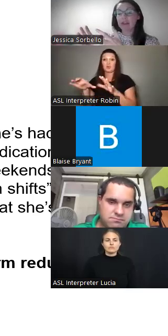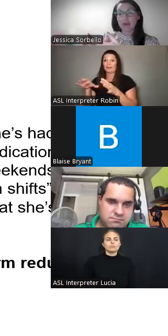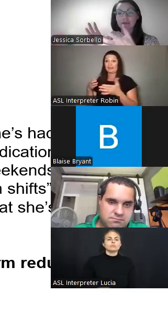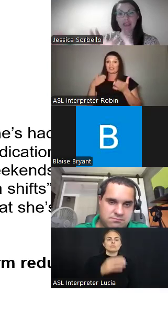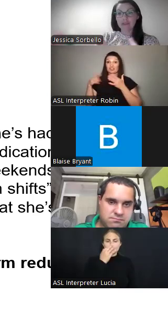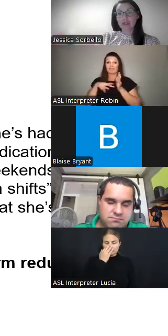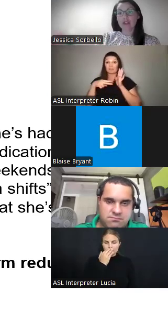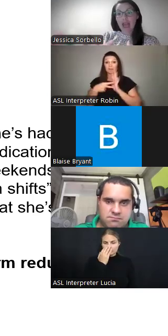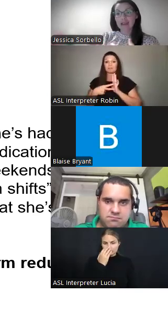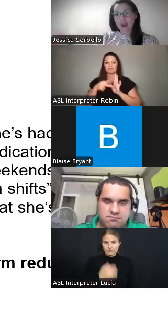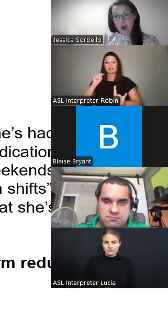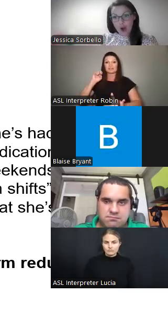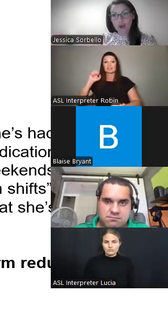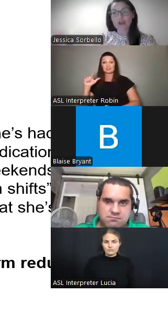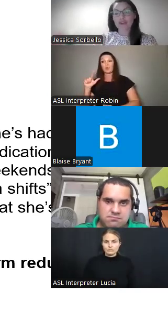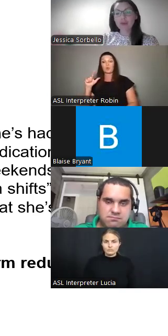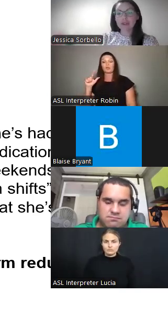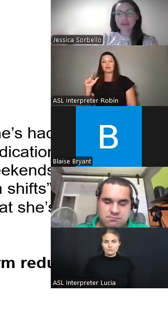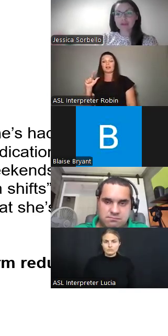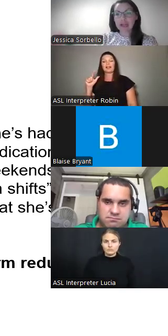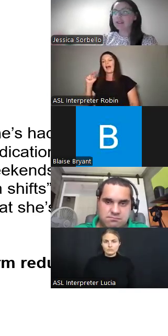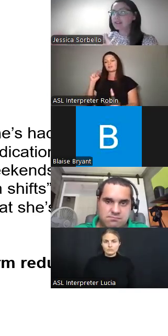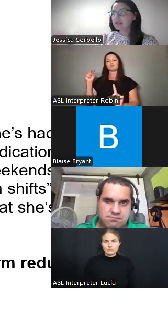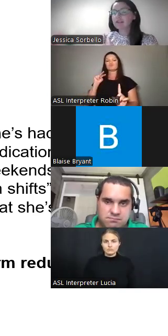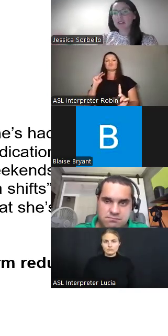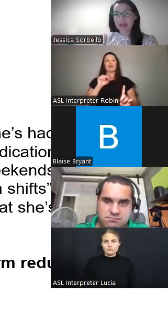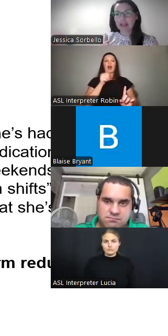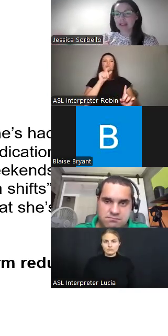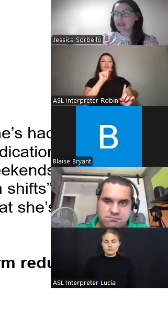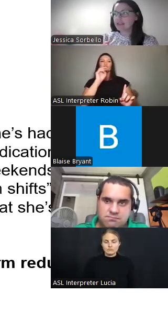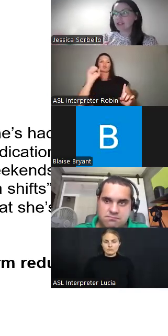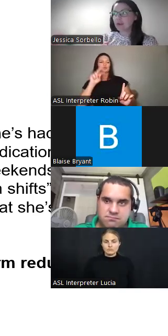is yoga is not going to give the same mediate response that